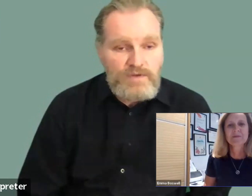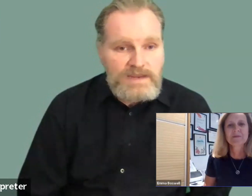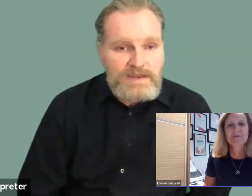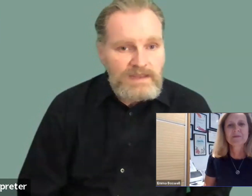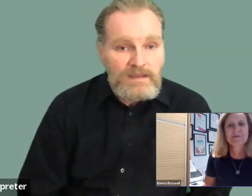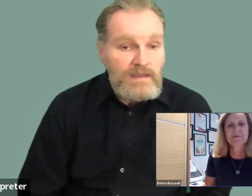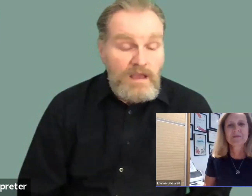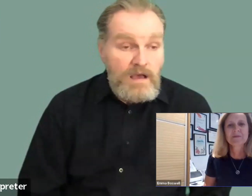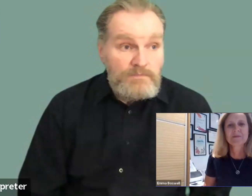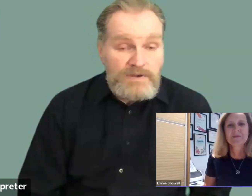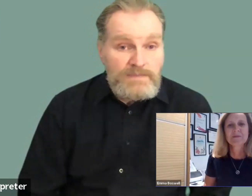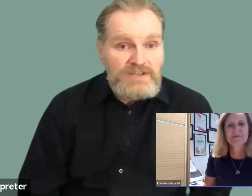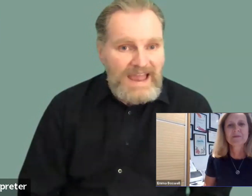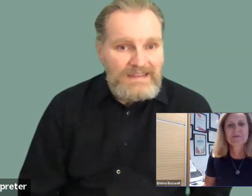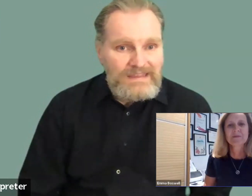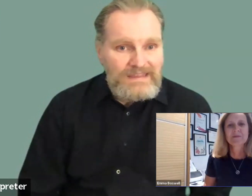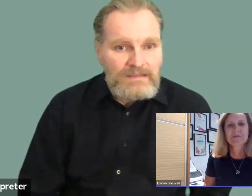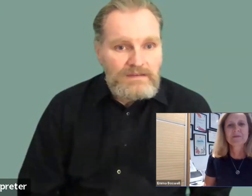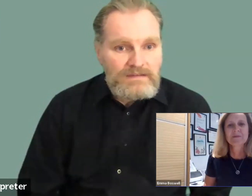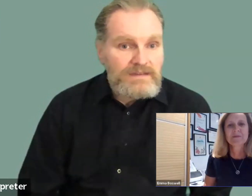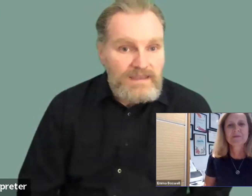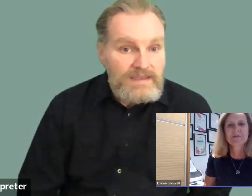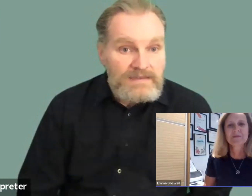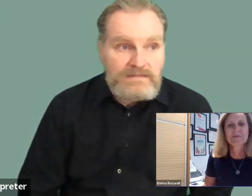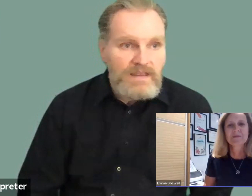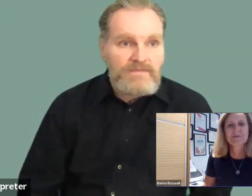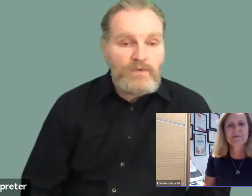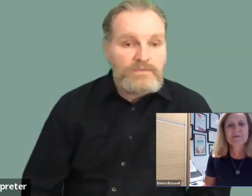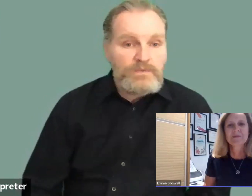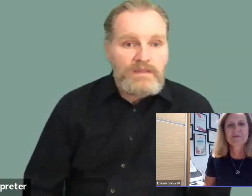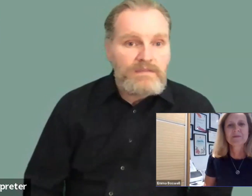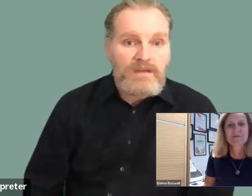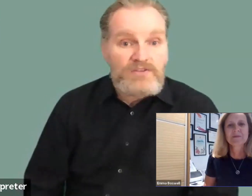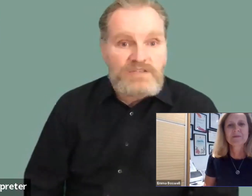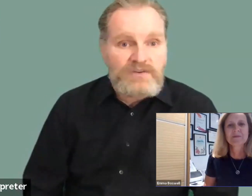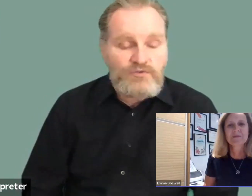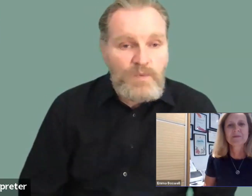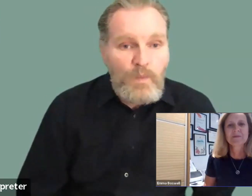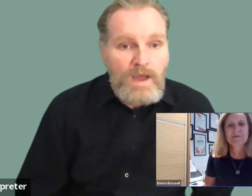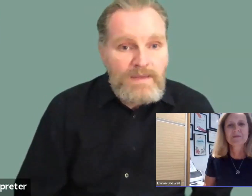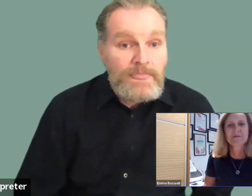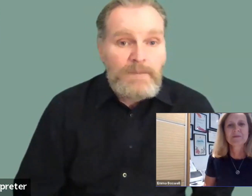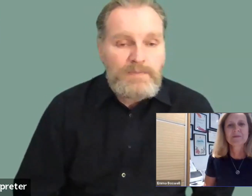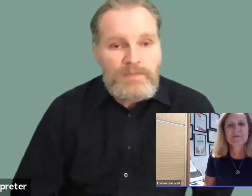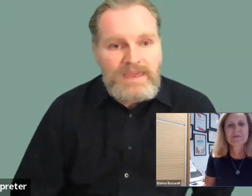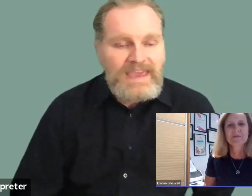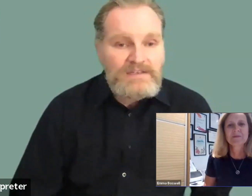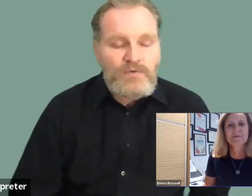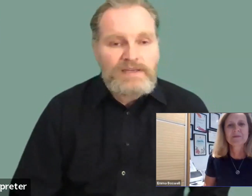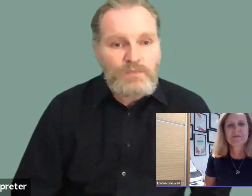training, pretty much anything that is involved with Usher syndrome, and where people may interact